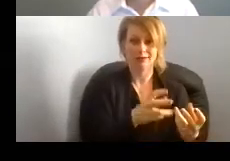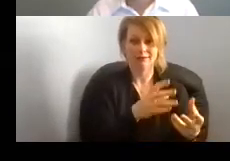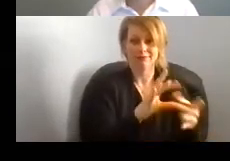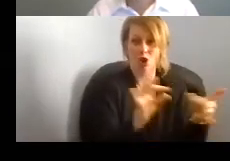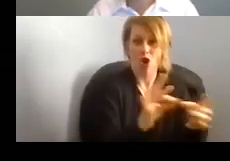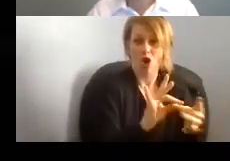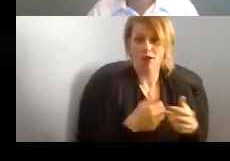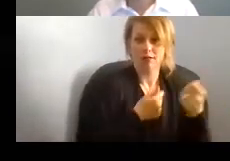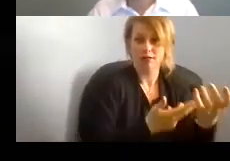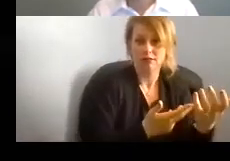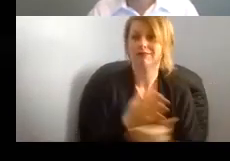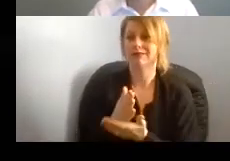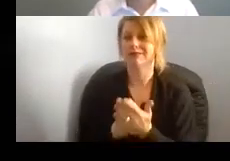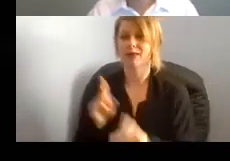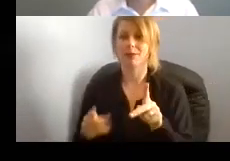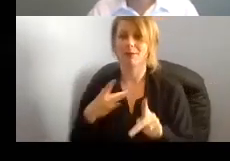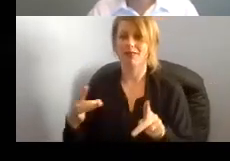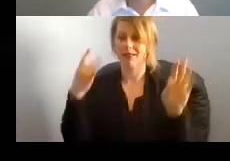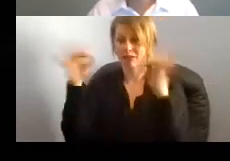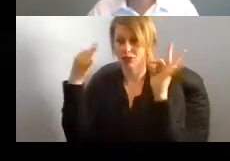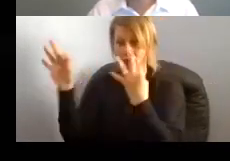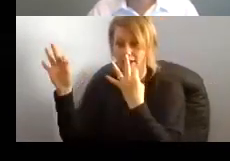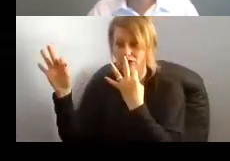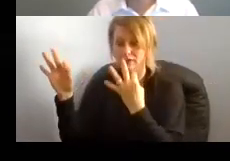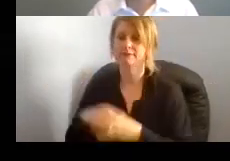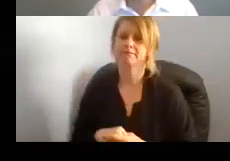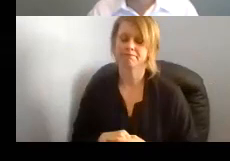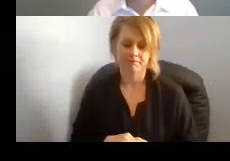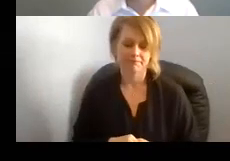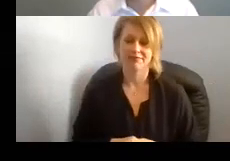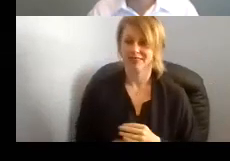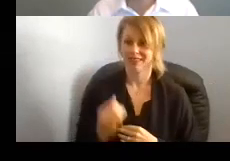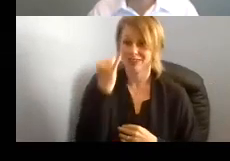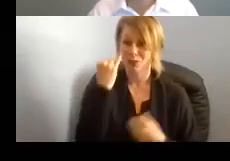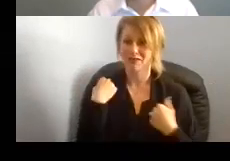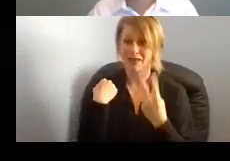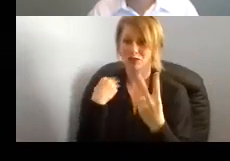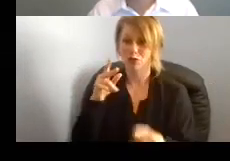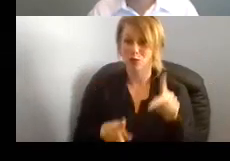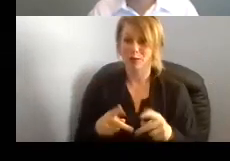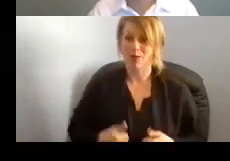As you can imagine, if you have two people sheltering in place at home, and one likes distraction, and the other likes talking,